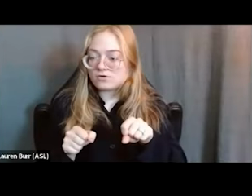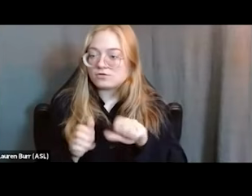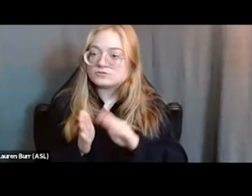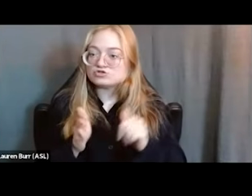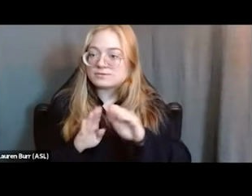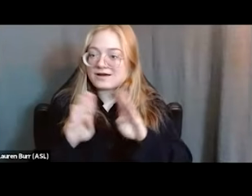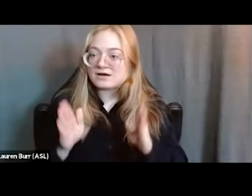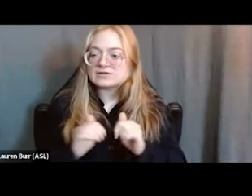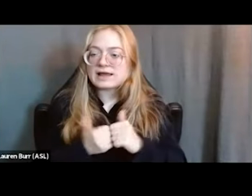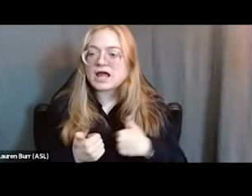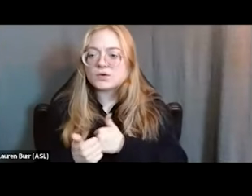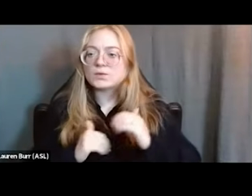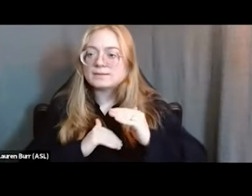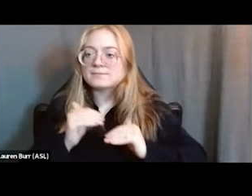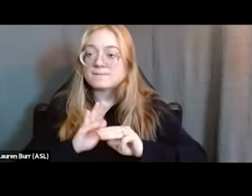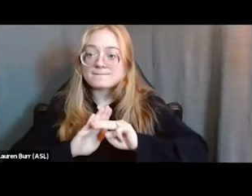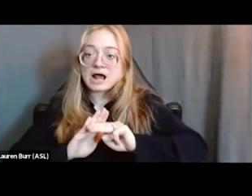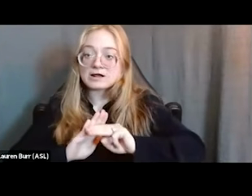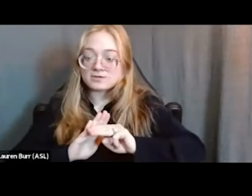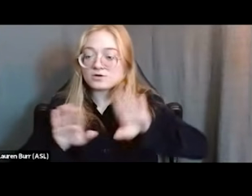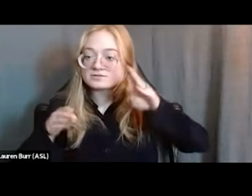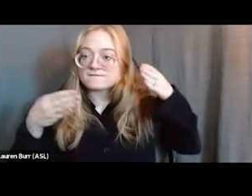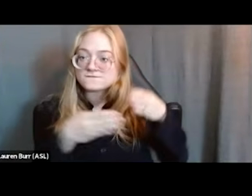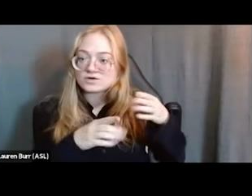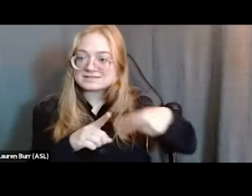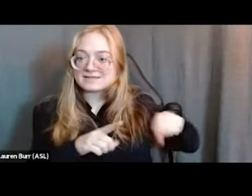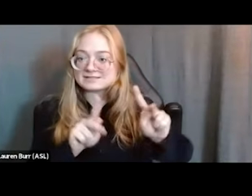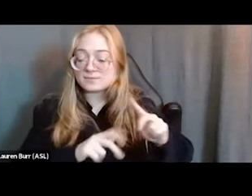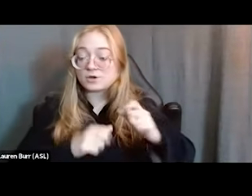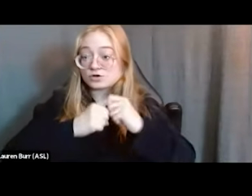for those who are older adults, both structurally in terms of supporting function